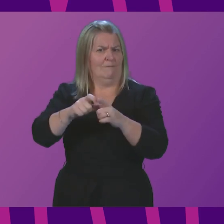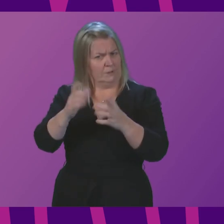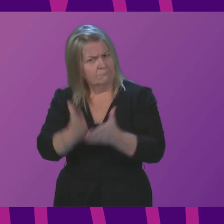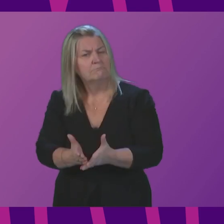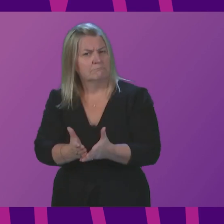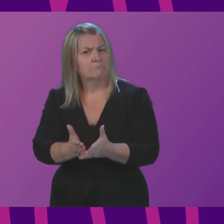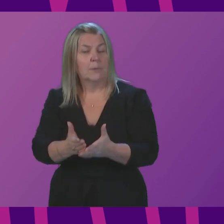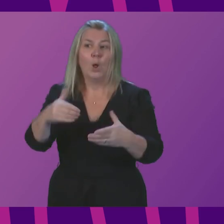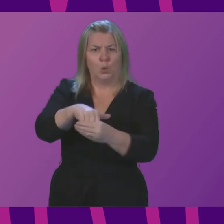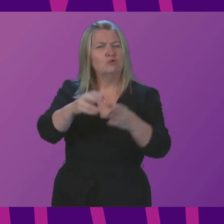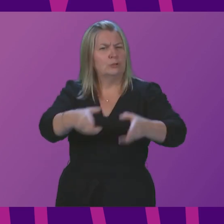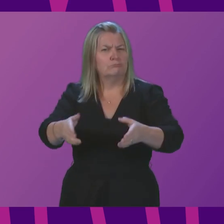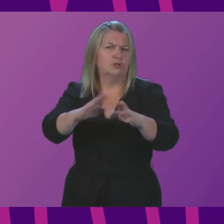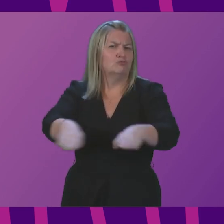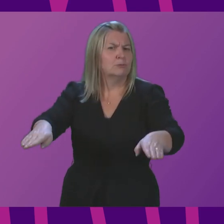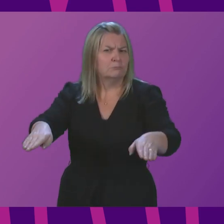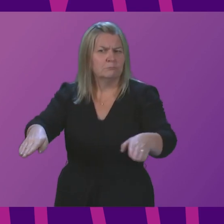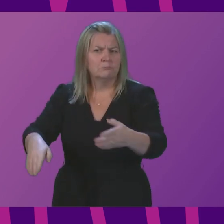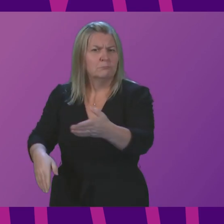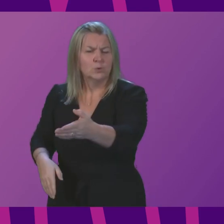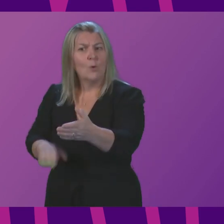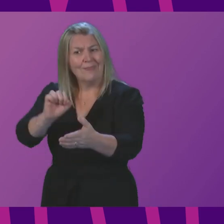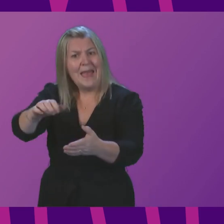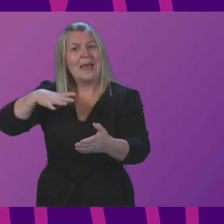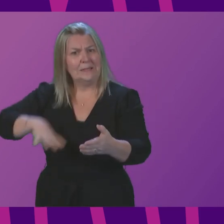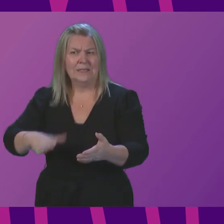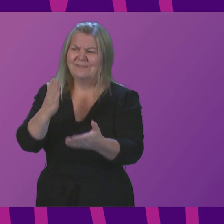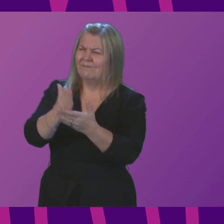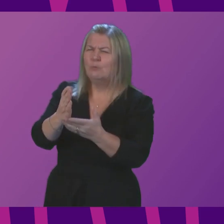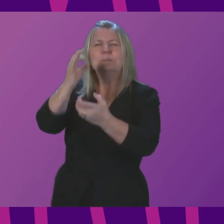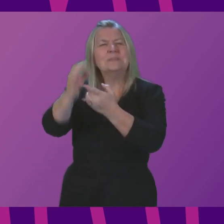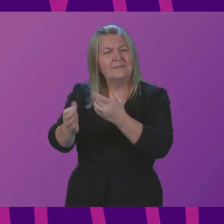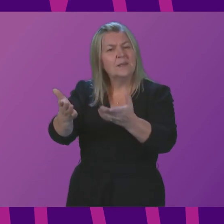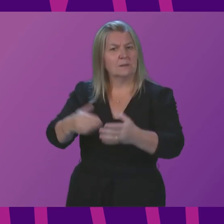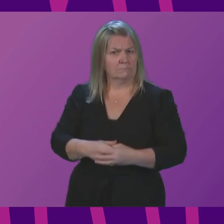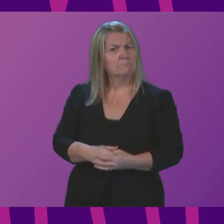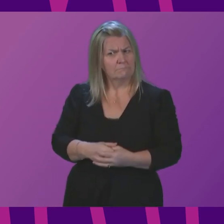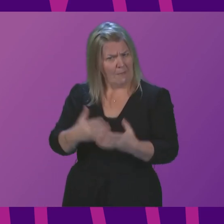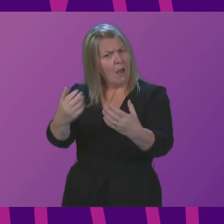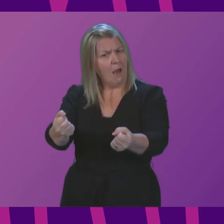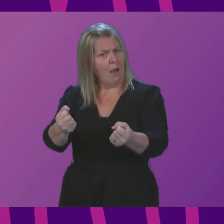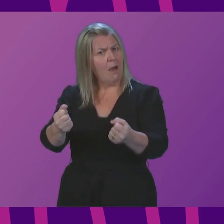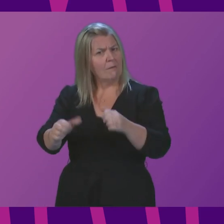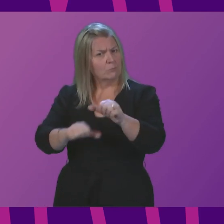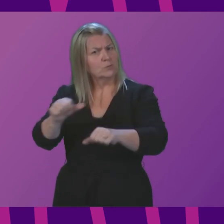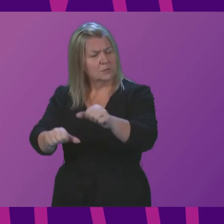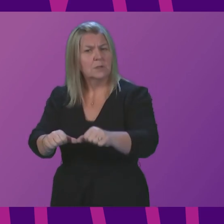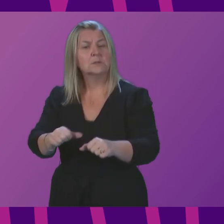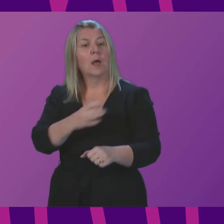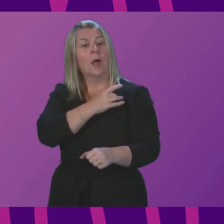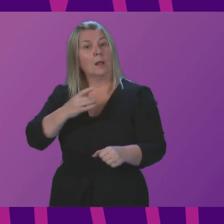children, whose needs will often be very particular. It is, of course, for clinicians to determine